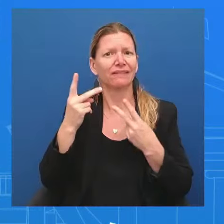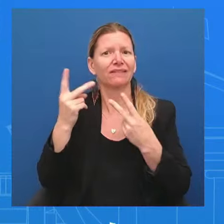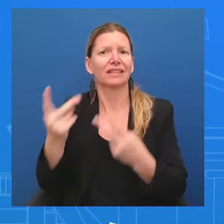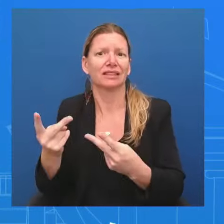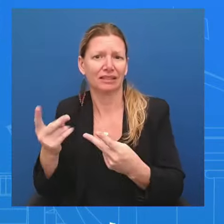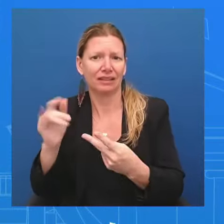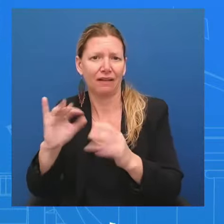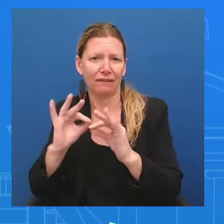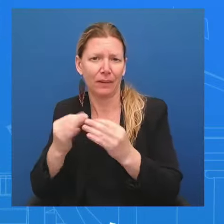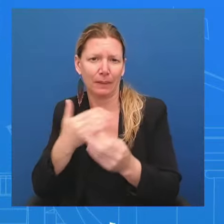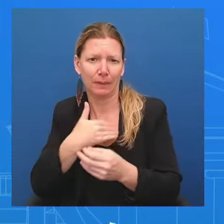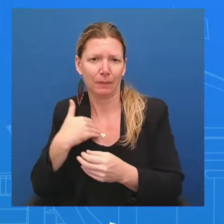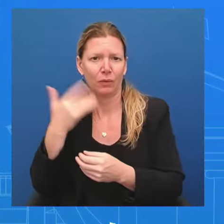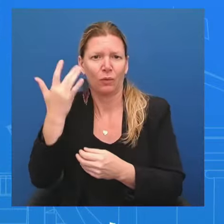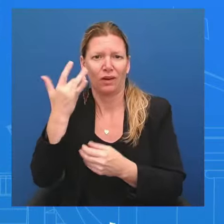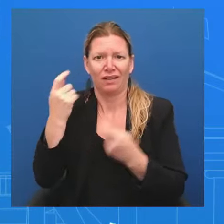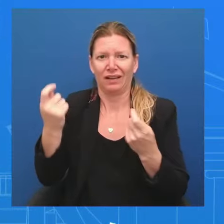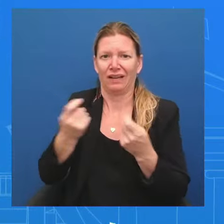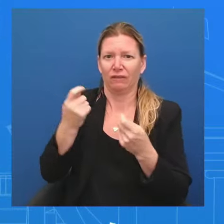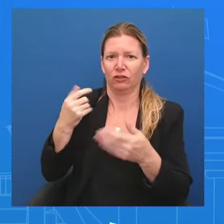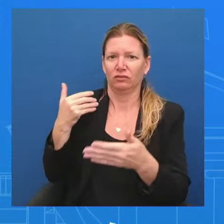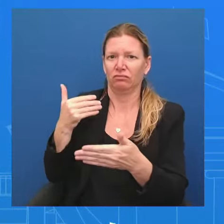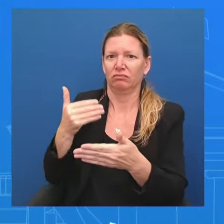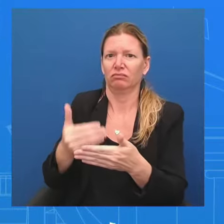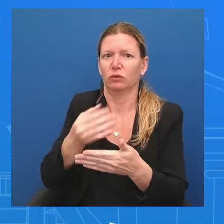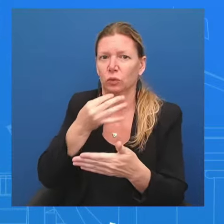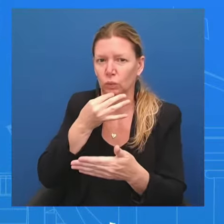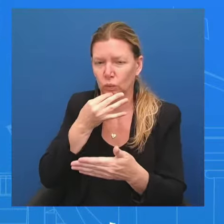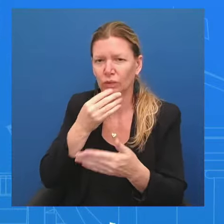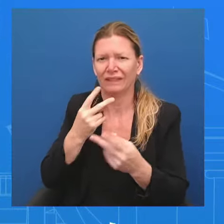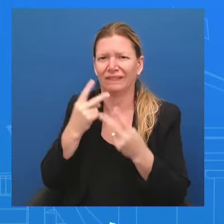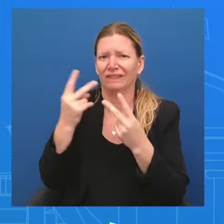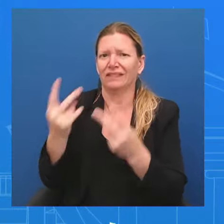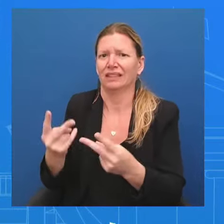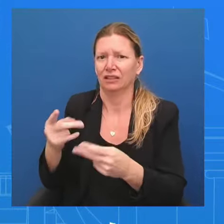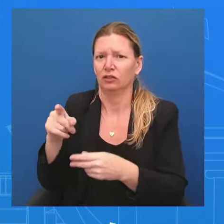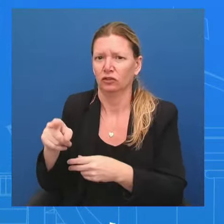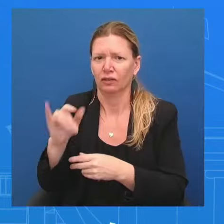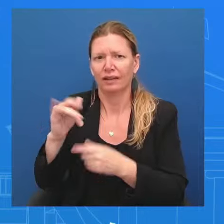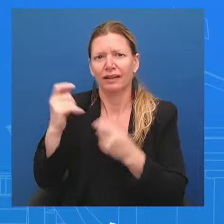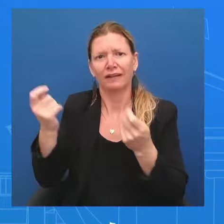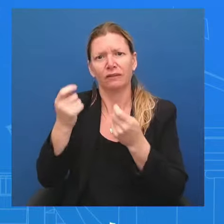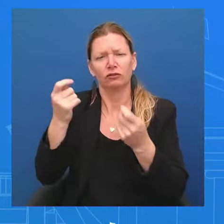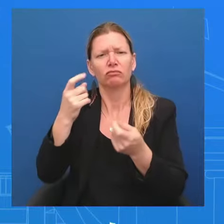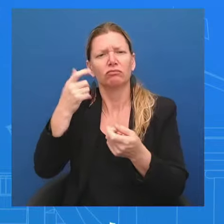of the passing of his son, and she's family. She was married, obviously, to his late son,